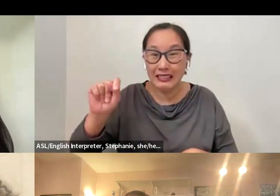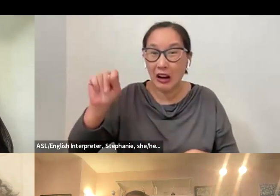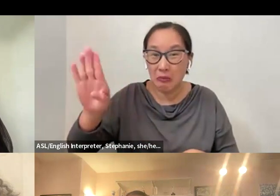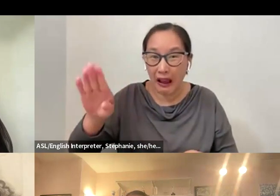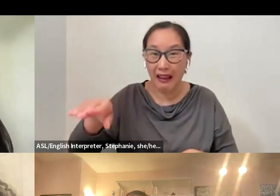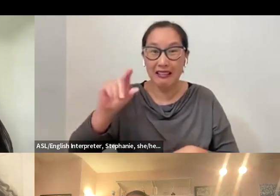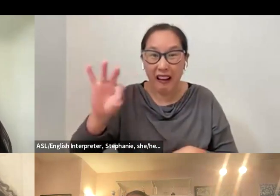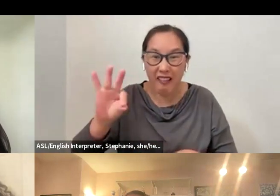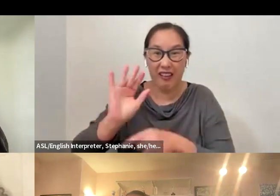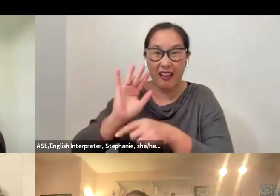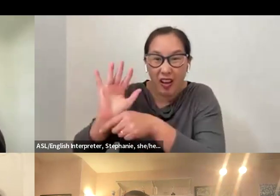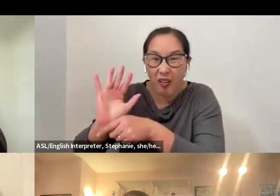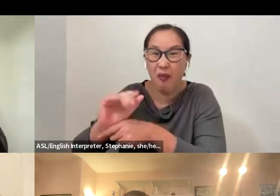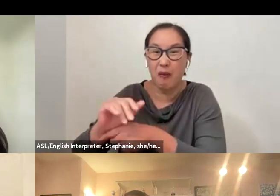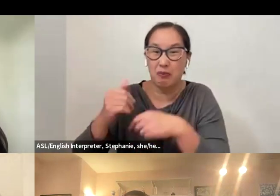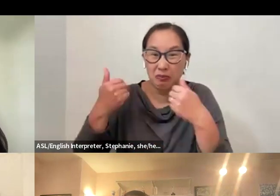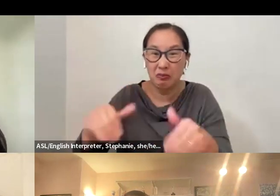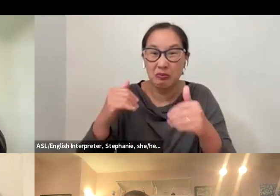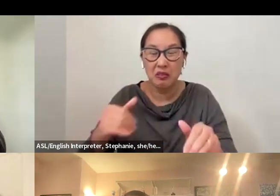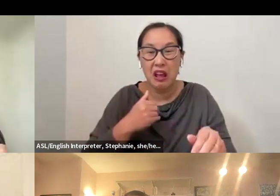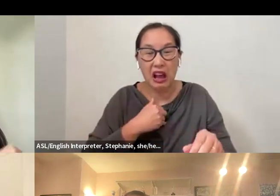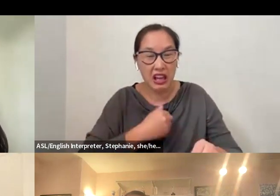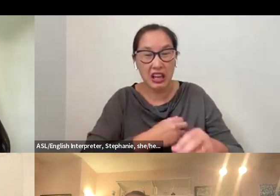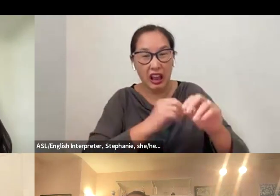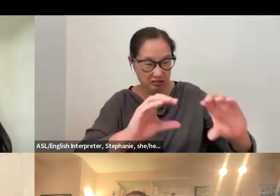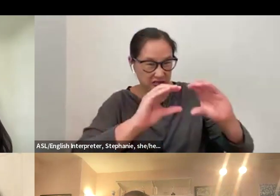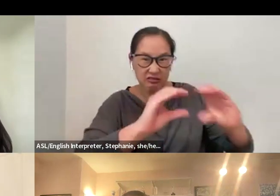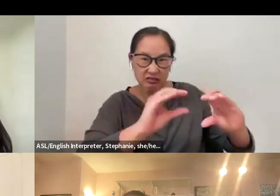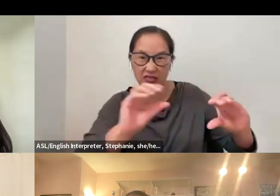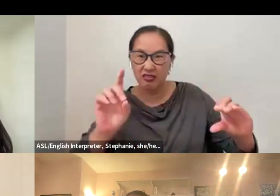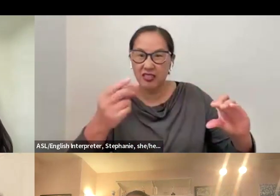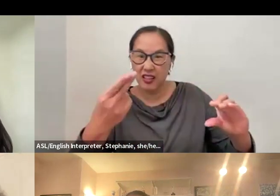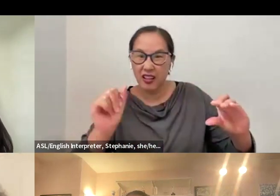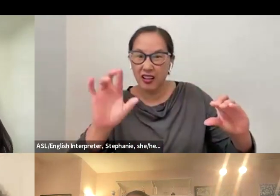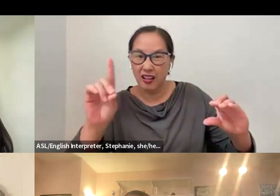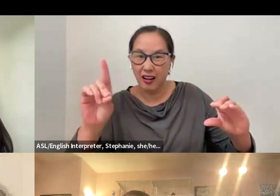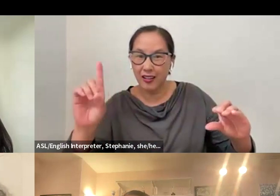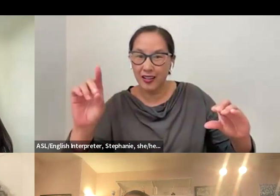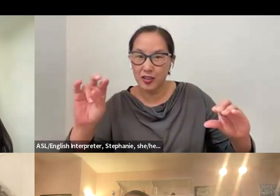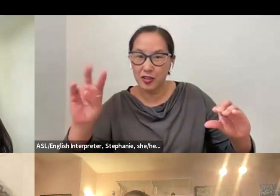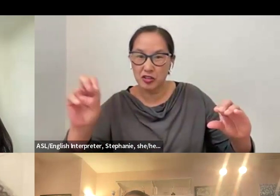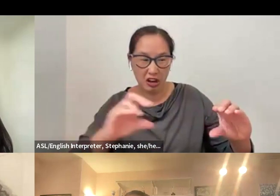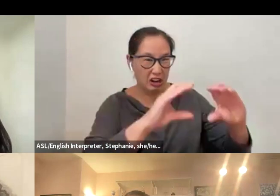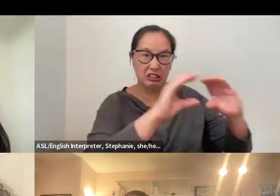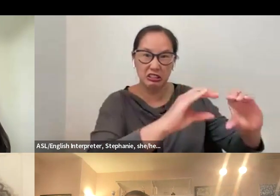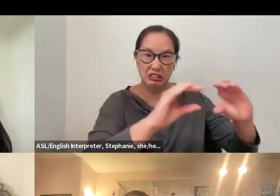So, like, I have hard drives that are like, massive for, like both of my films of like,